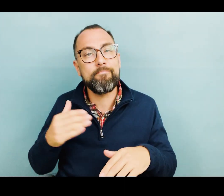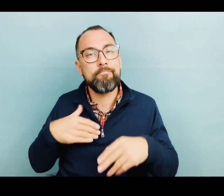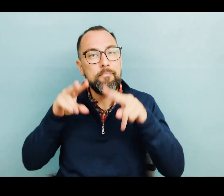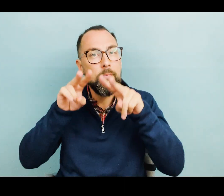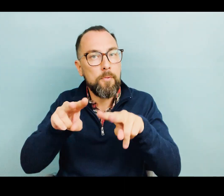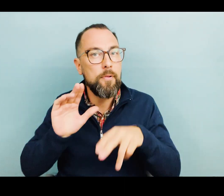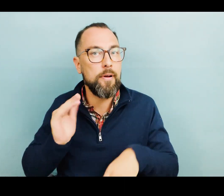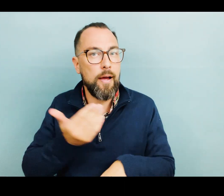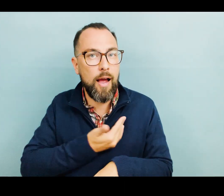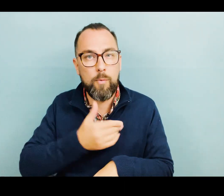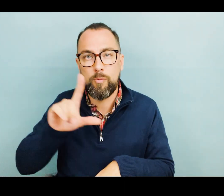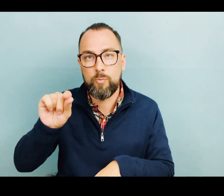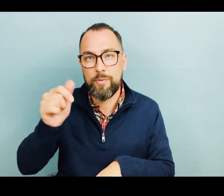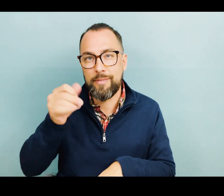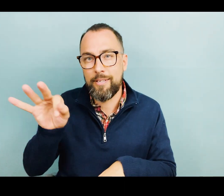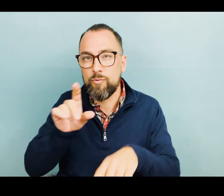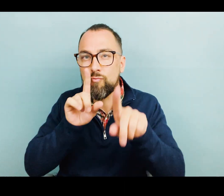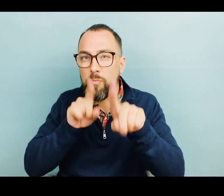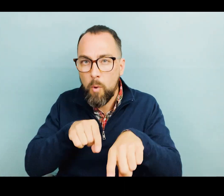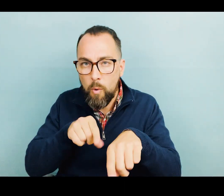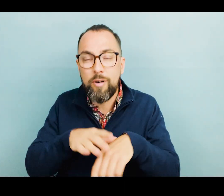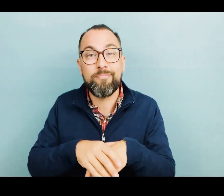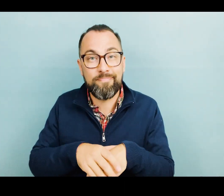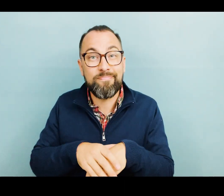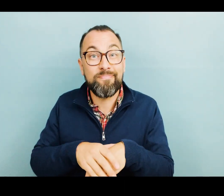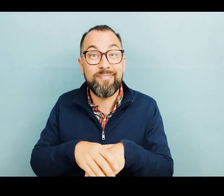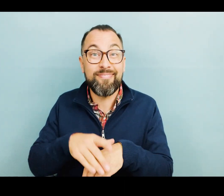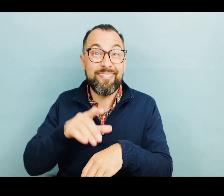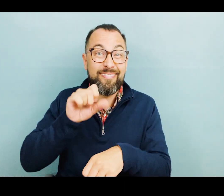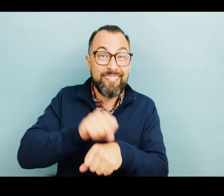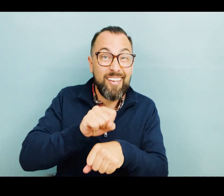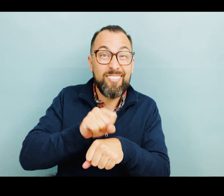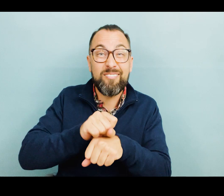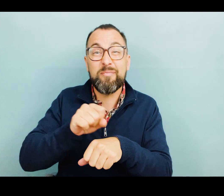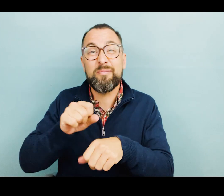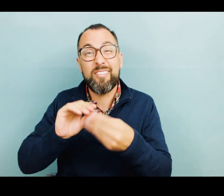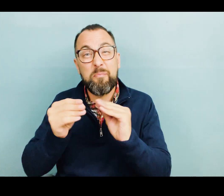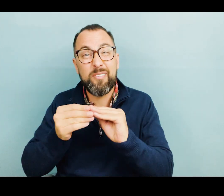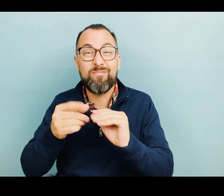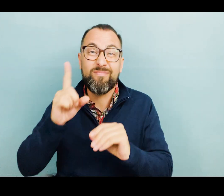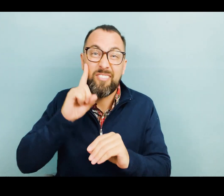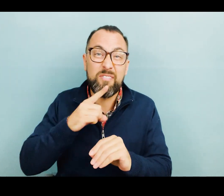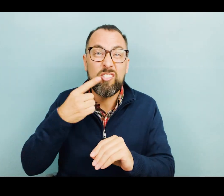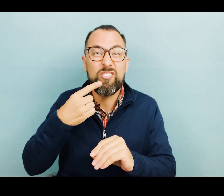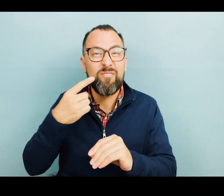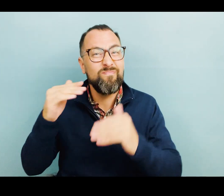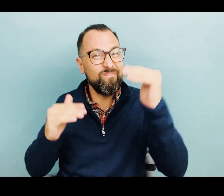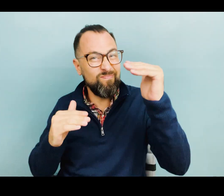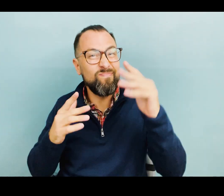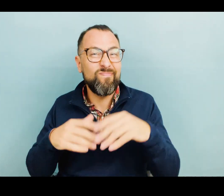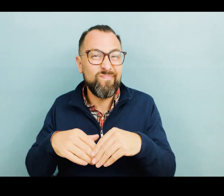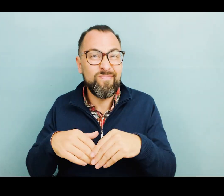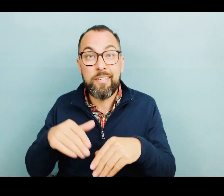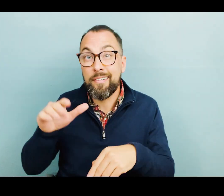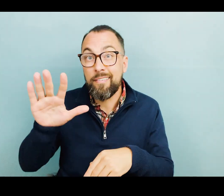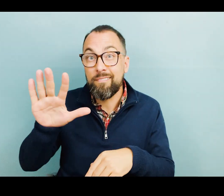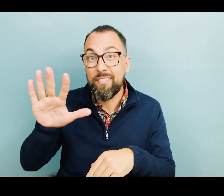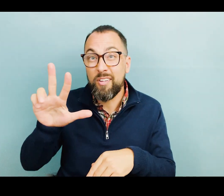Turning to the deaf community, our 2019 report shows inequities between hearing and deaf people.